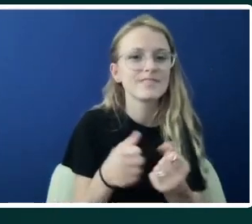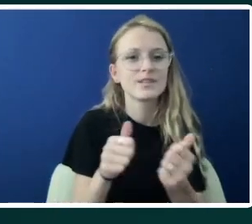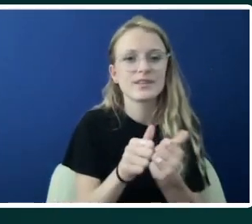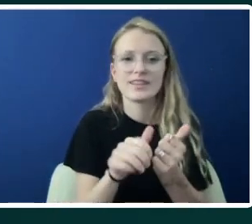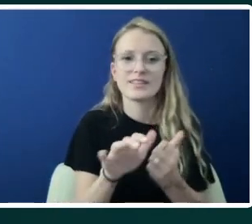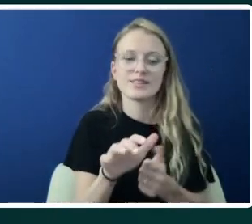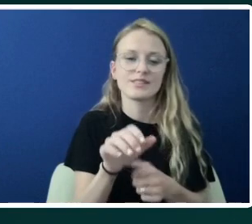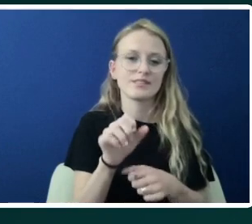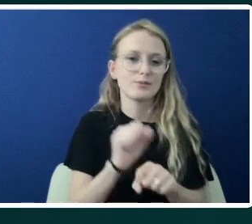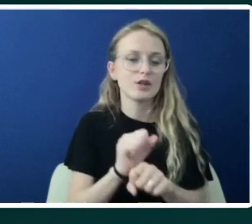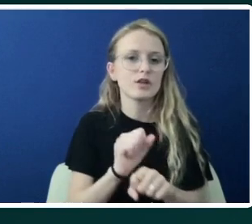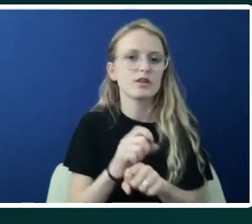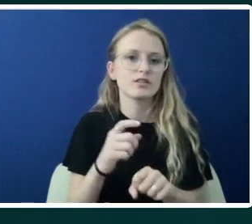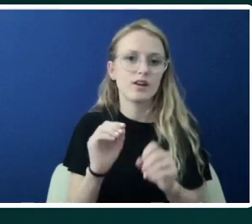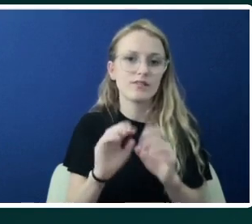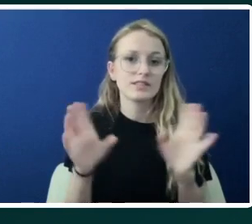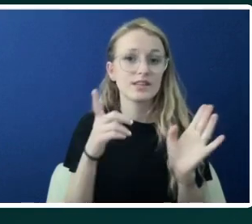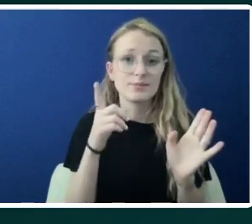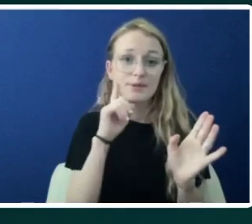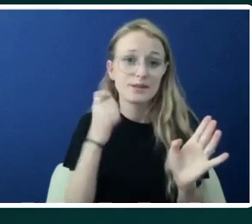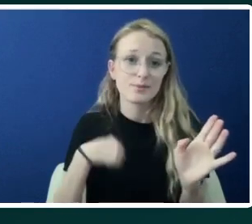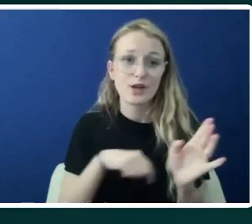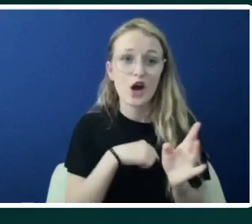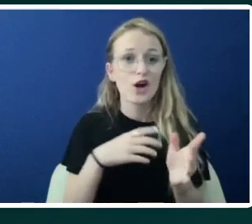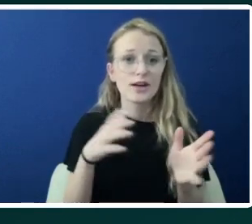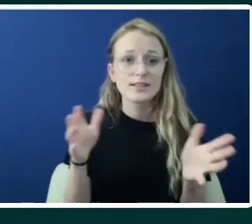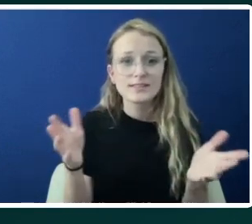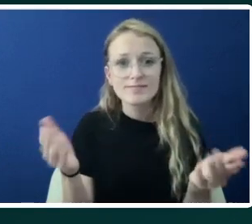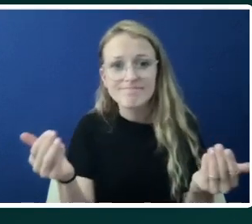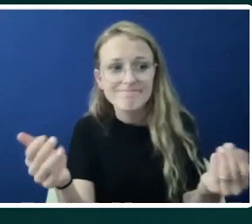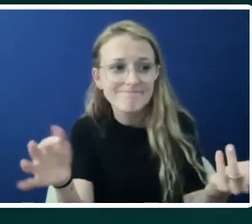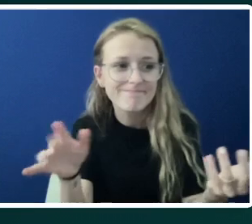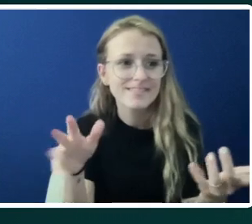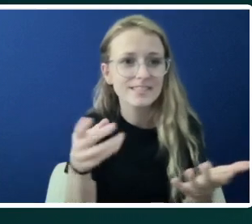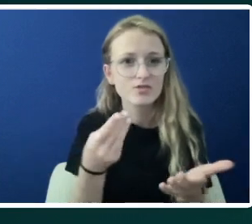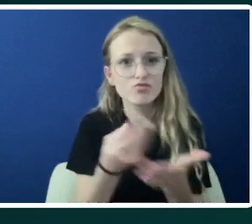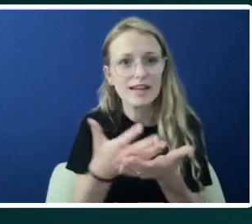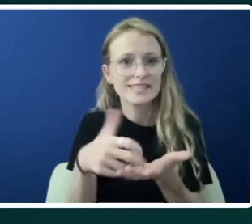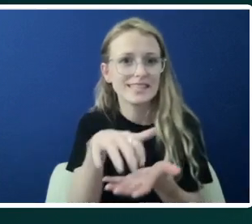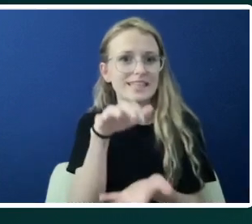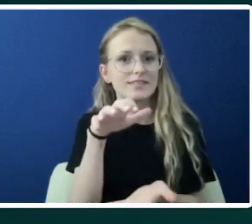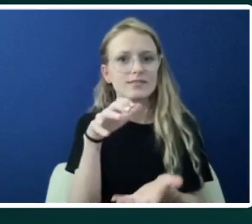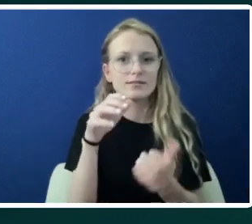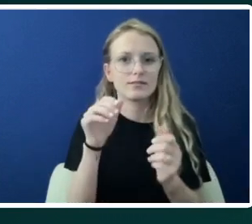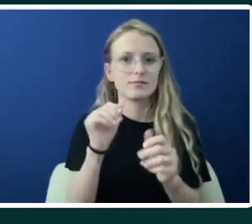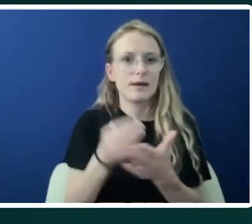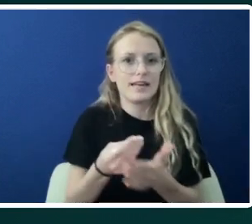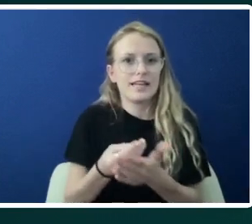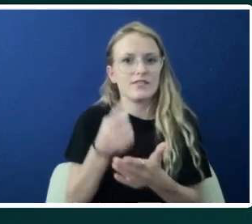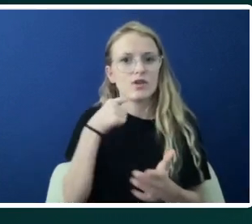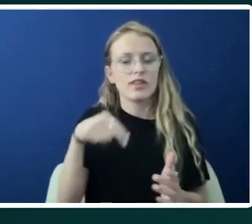dollars to support it. There are some very concrete pedagogical and scholarly reasons